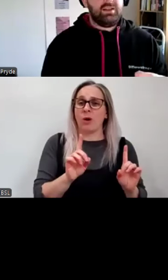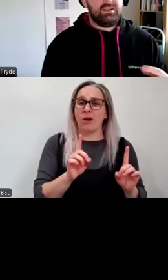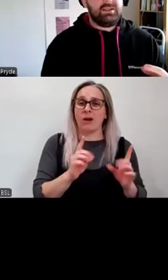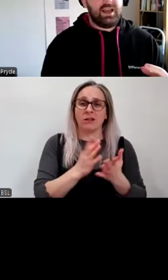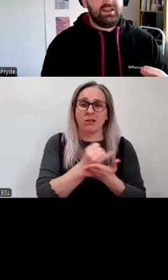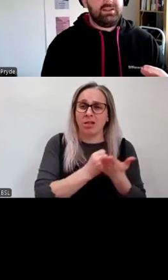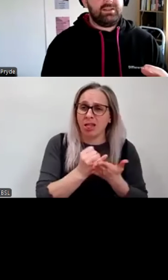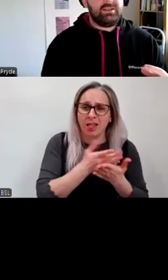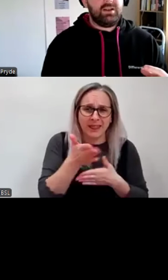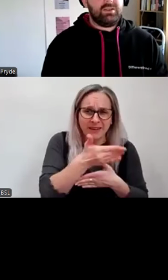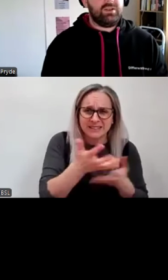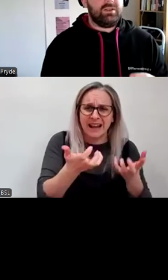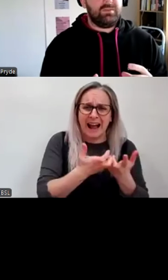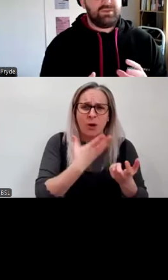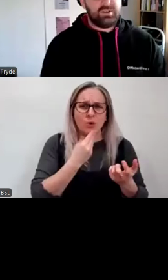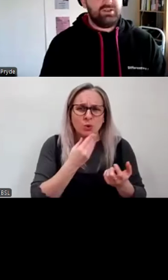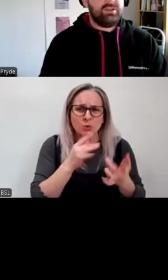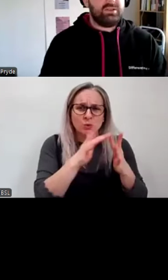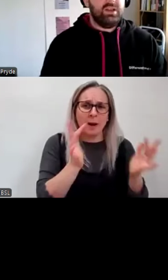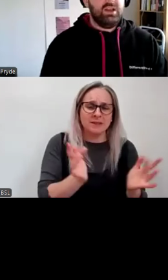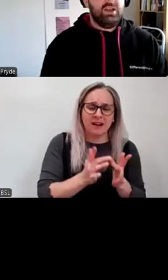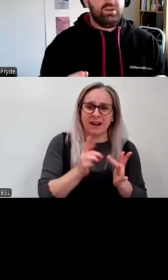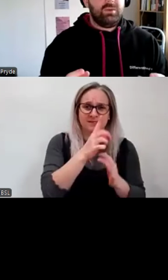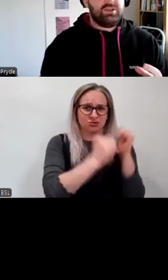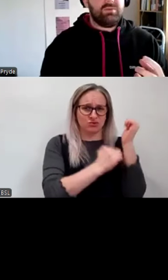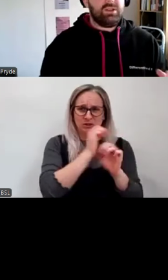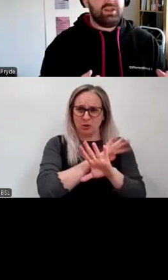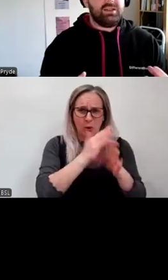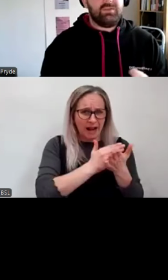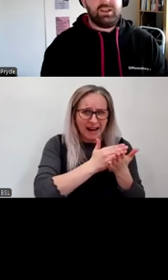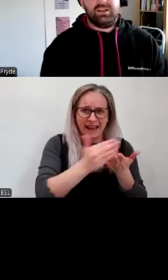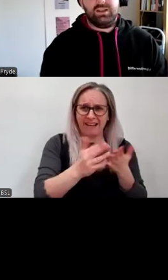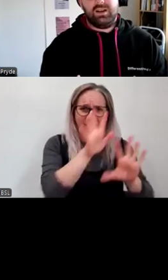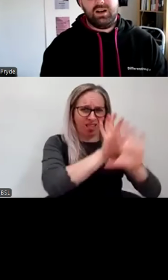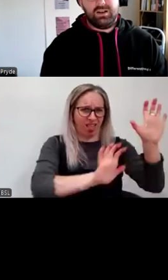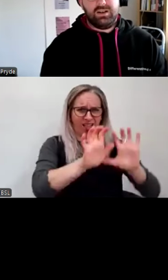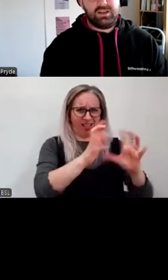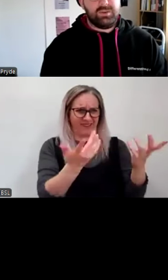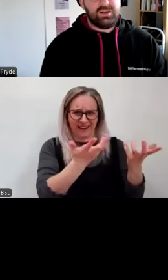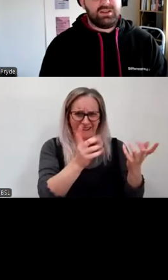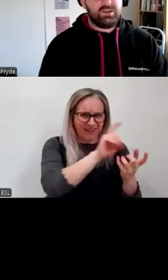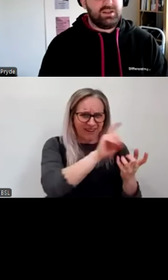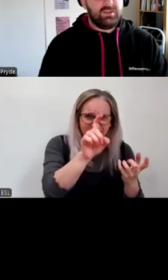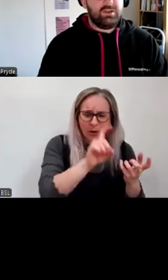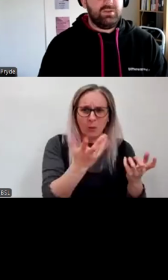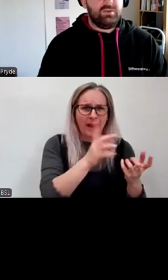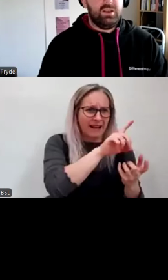and unclear structures, which really makes navigating our experiences quite difficult.